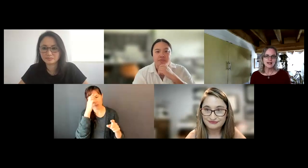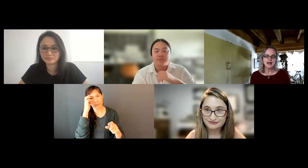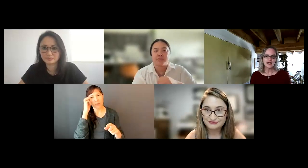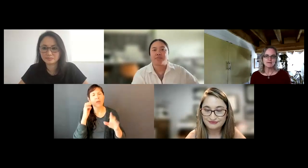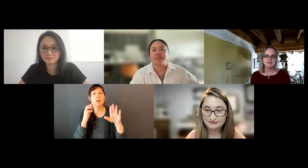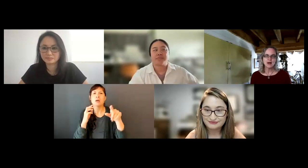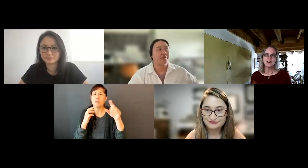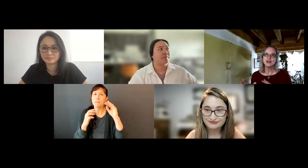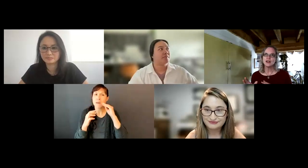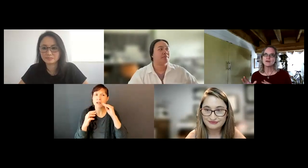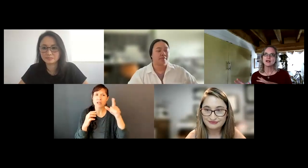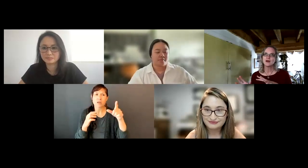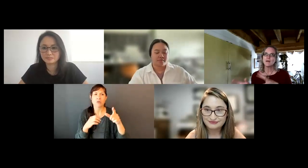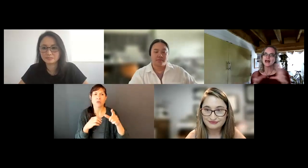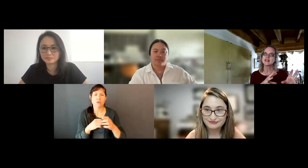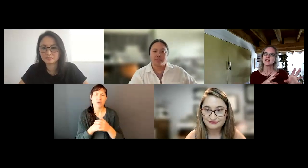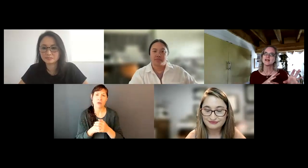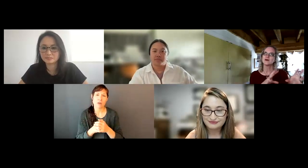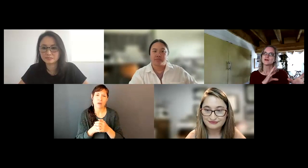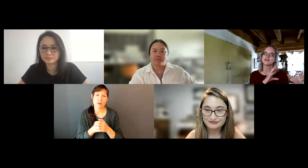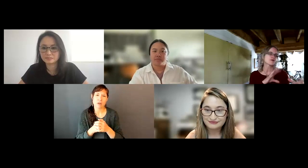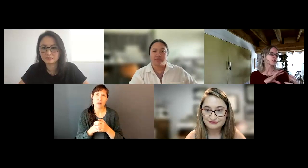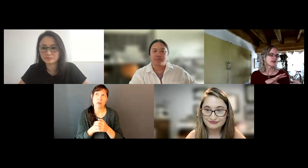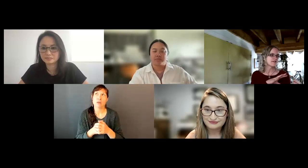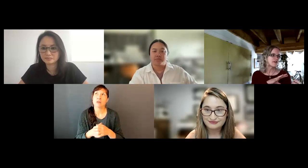So Melody, if we go back to your description